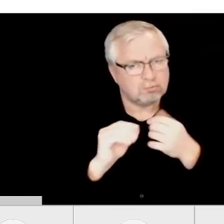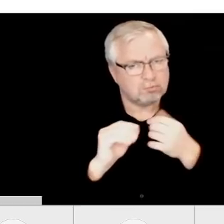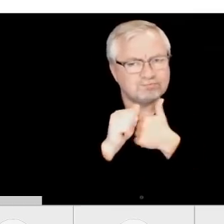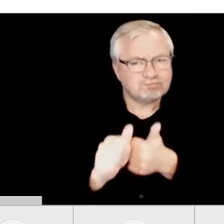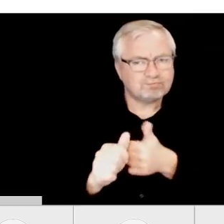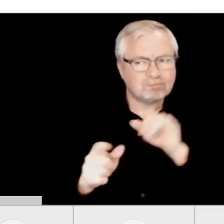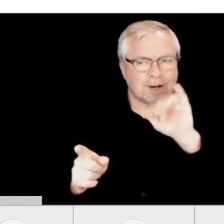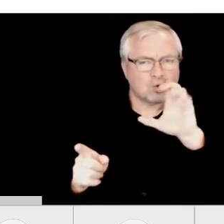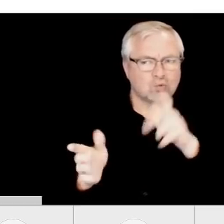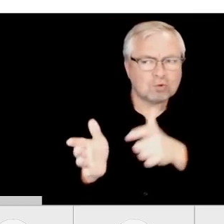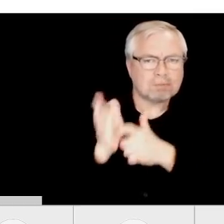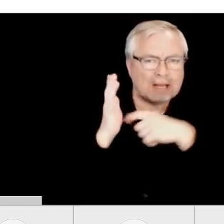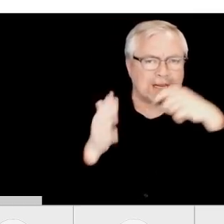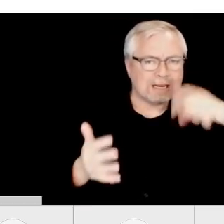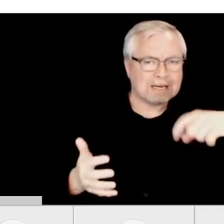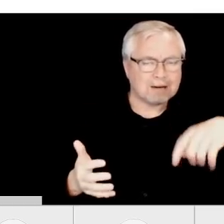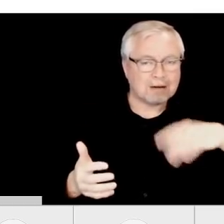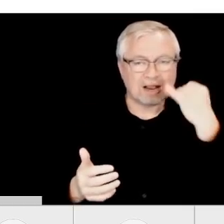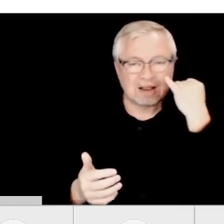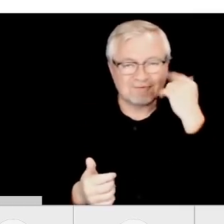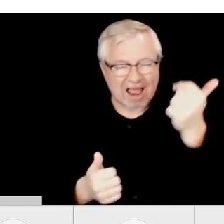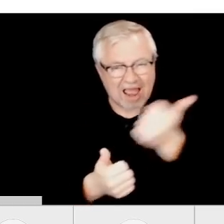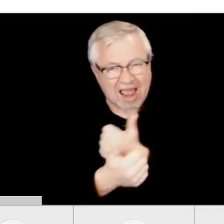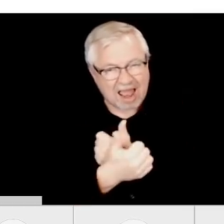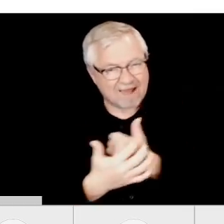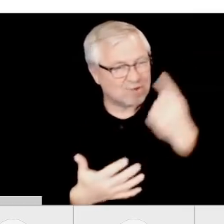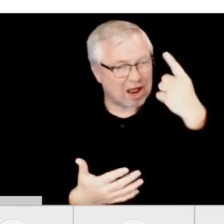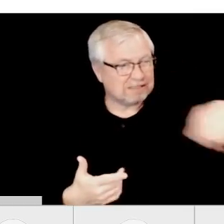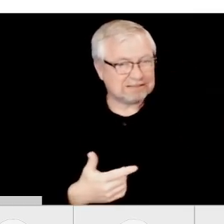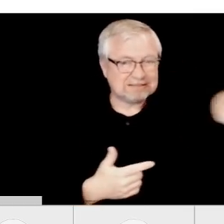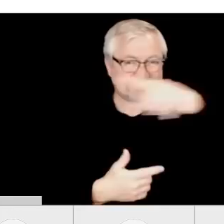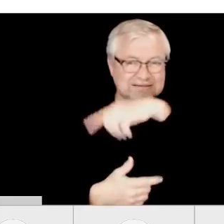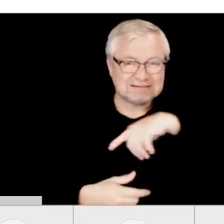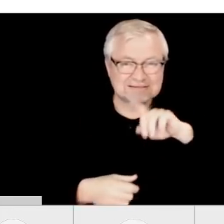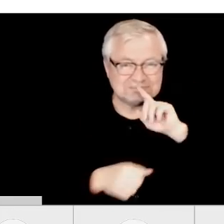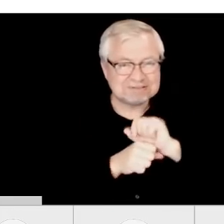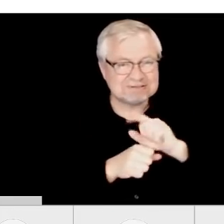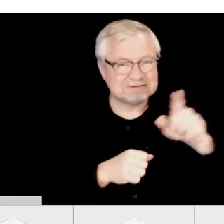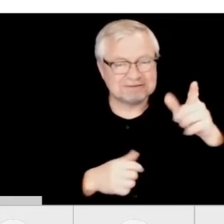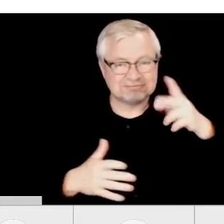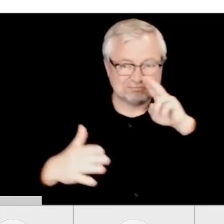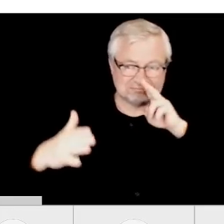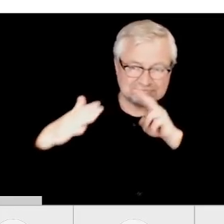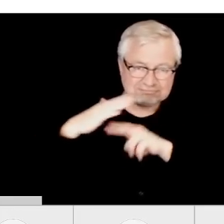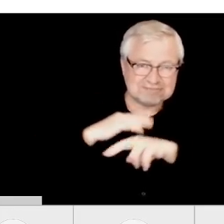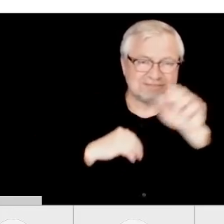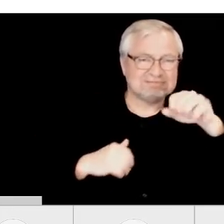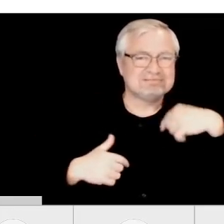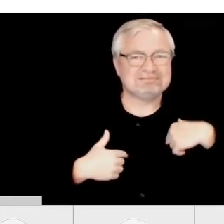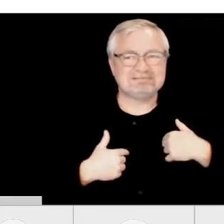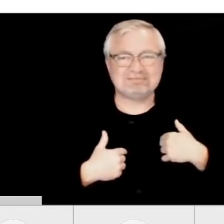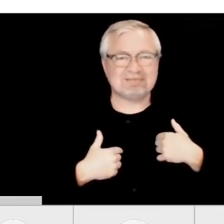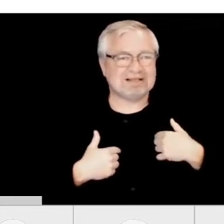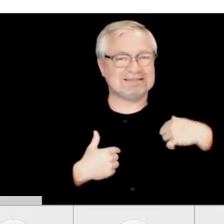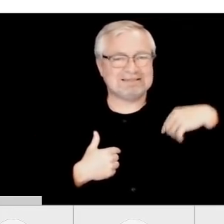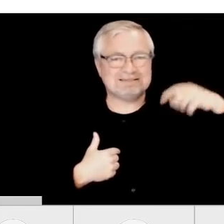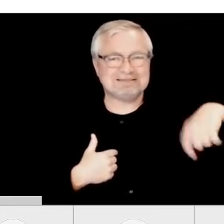So if you wanted everyone who, predicted by the model who would need -- in this case we're referring them to ventilators, then this is the